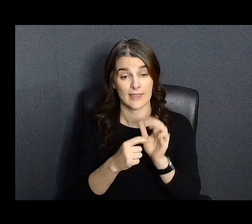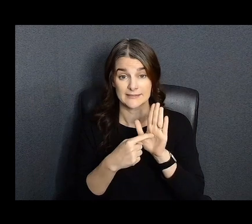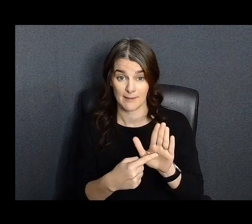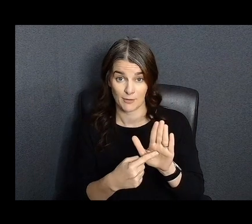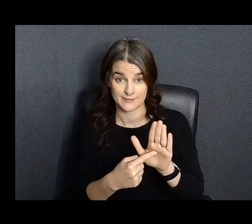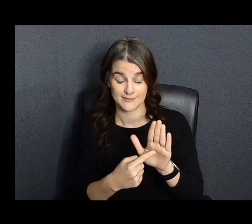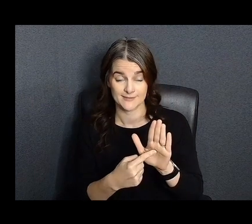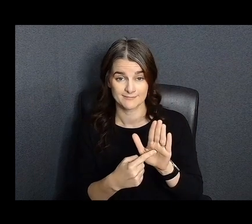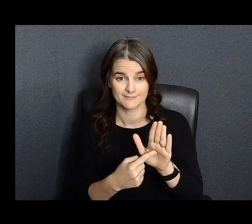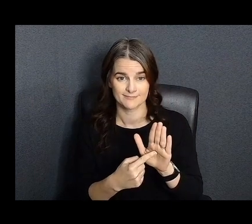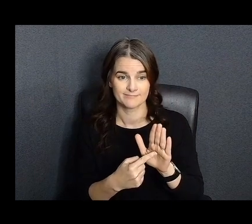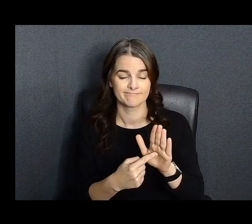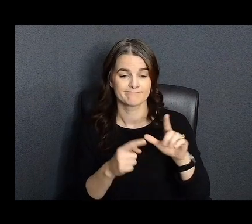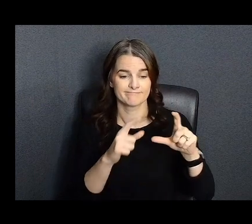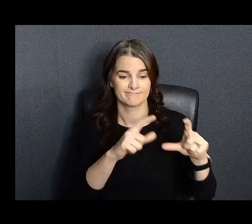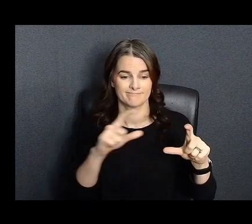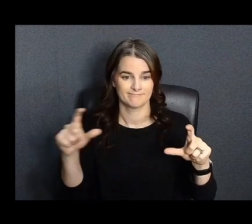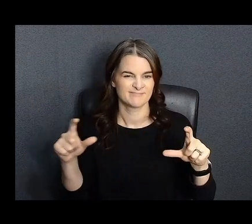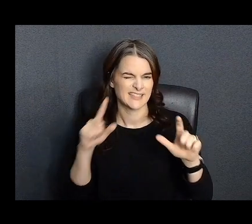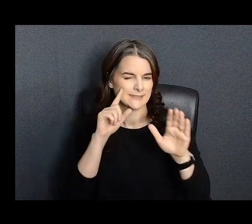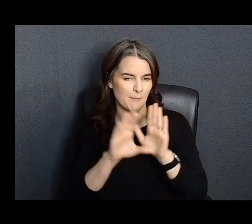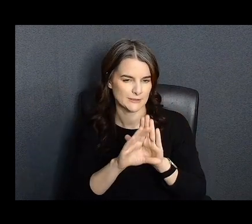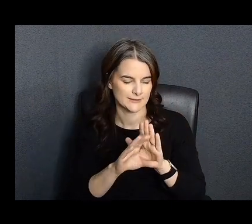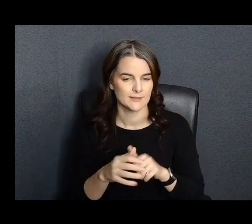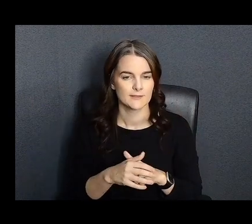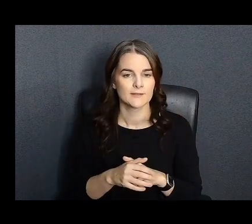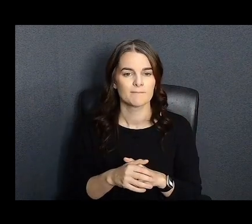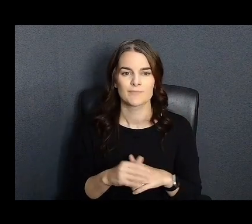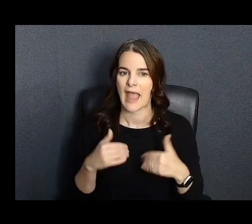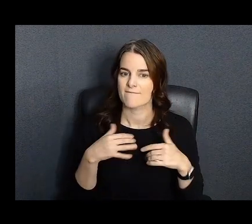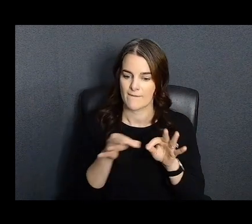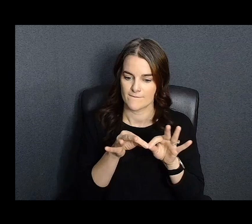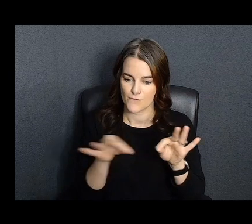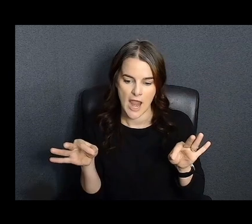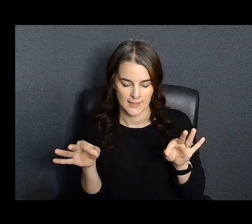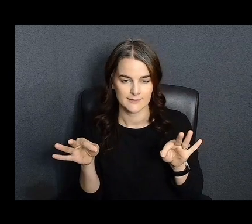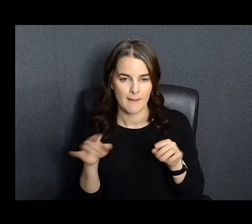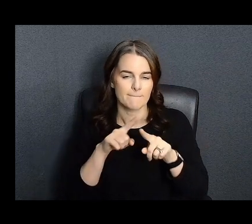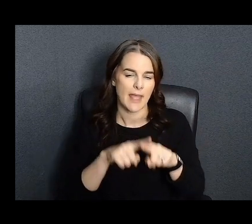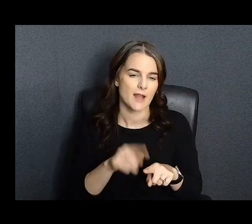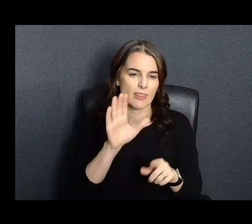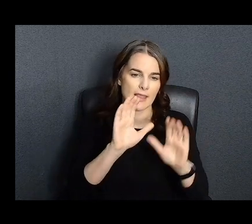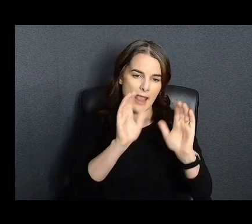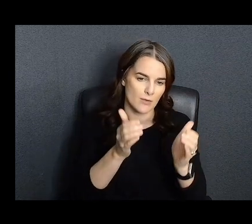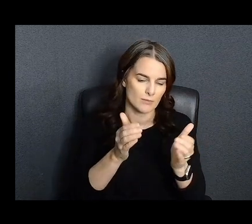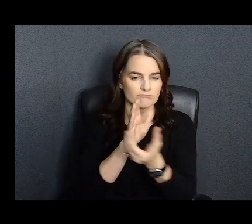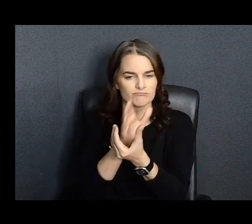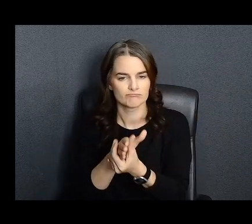And these are programmed with phrases based on the category. The folder that you've clicked on.